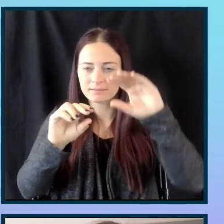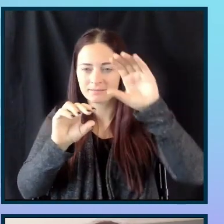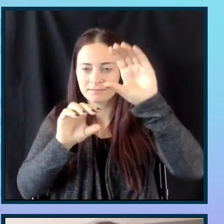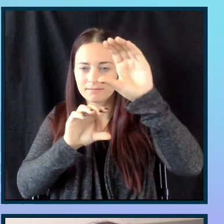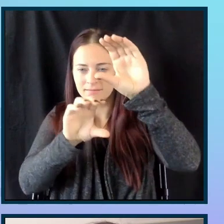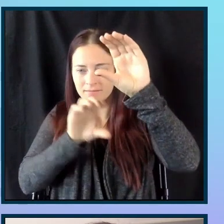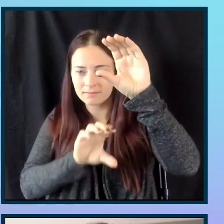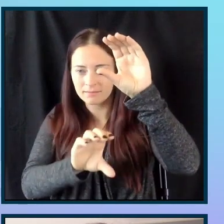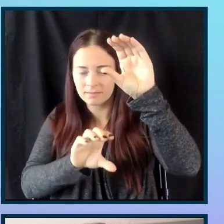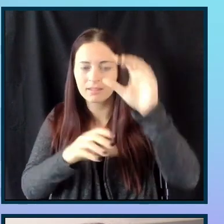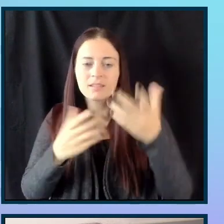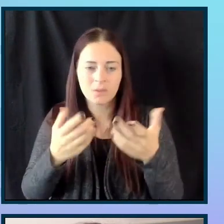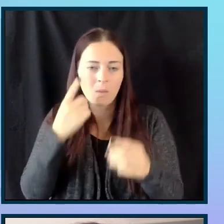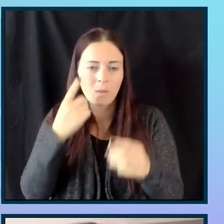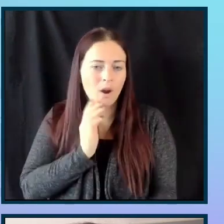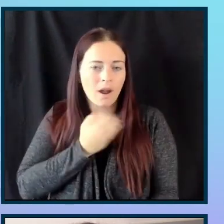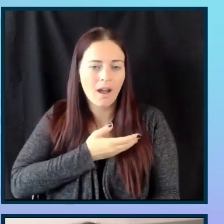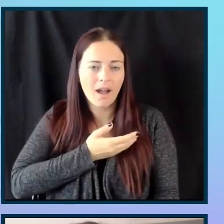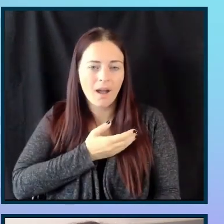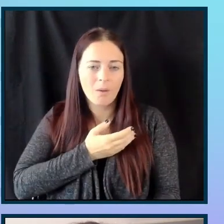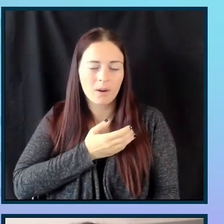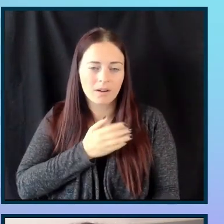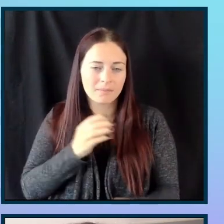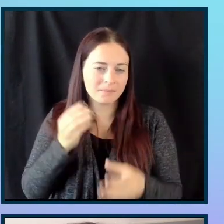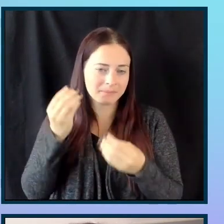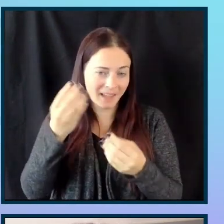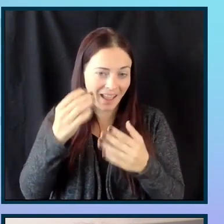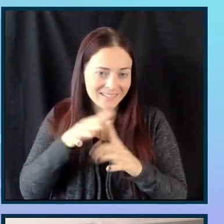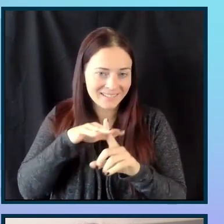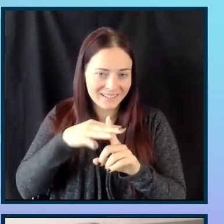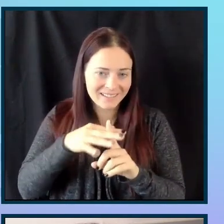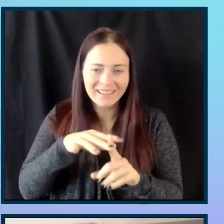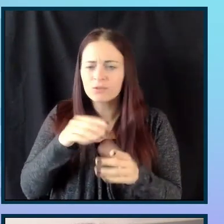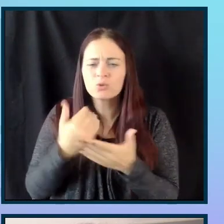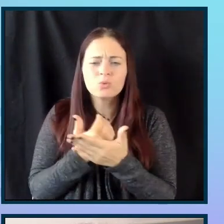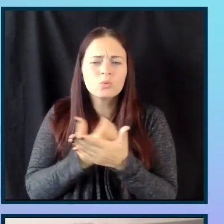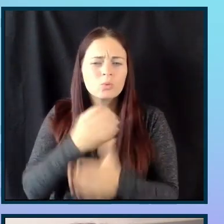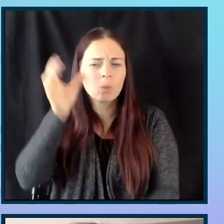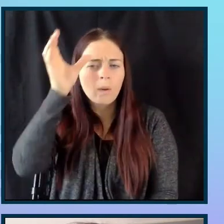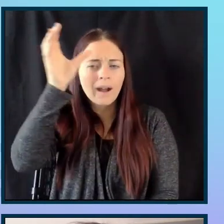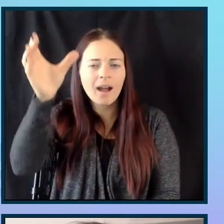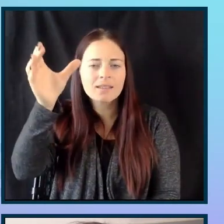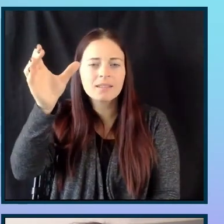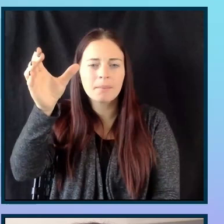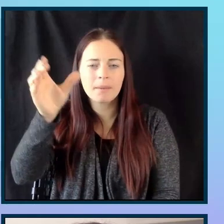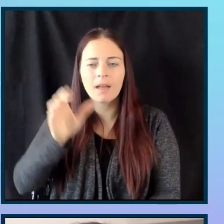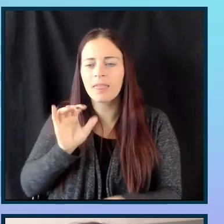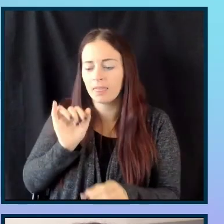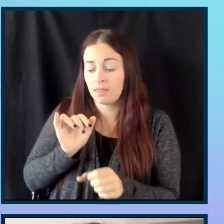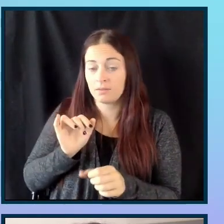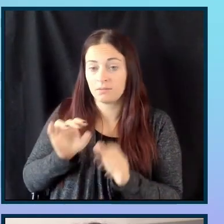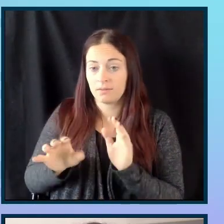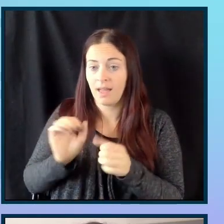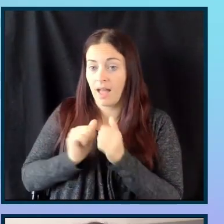So for web content with page break locators, and this is a new concept. So page break locator and mechanism is available